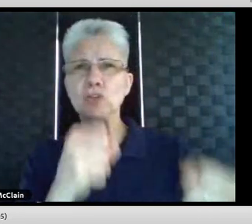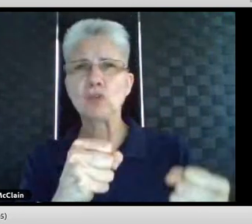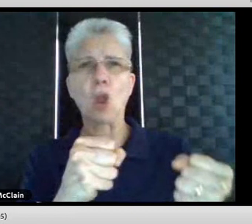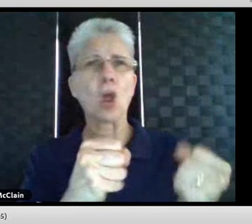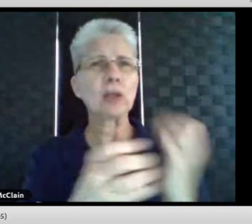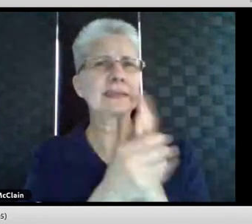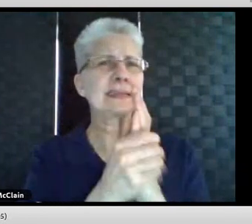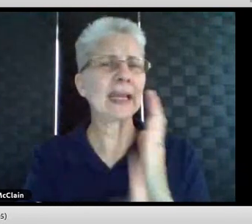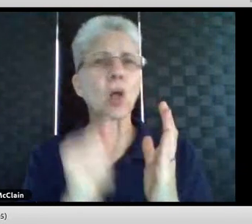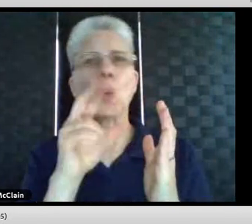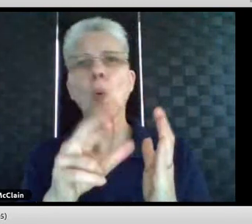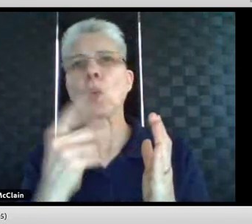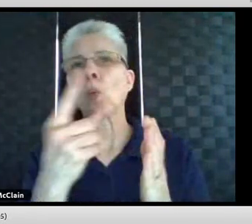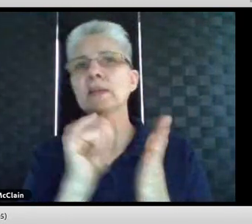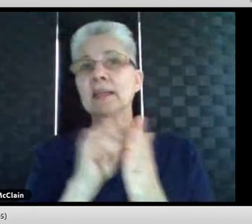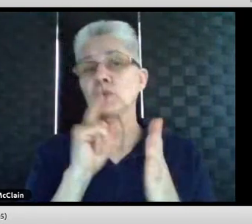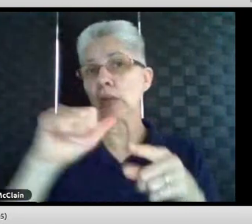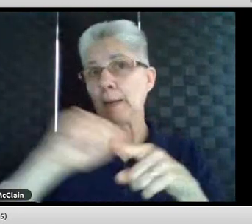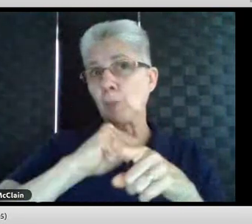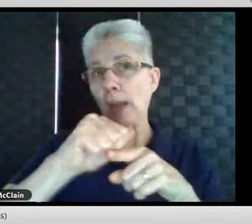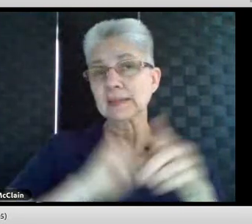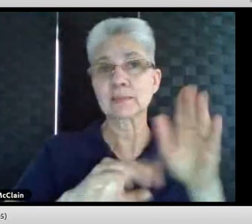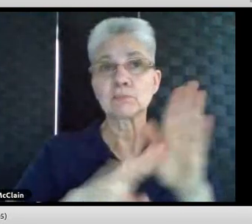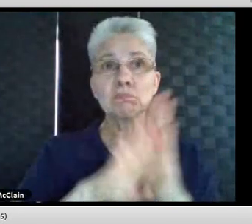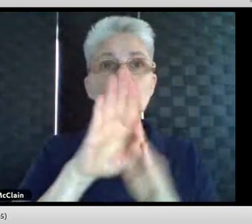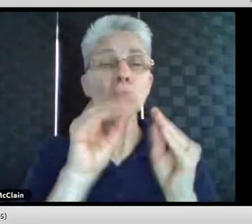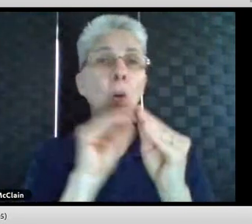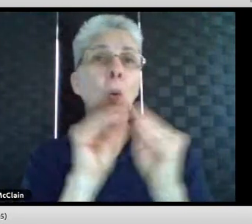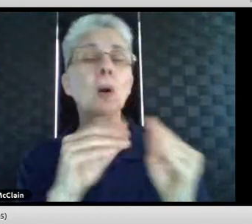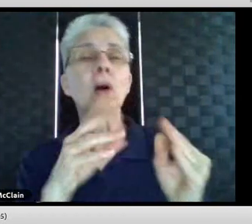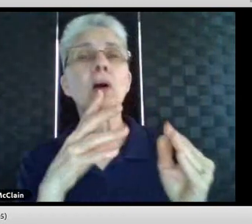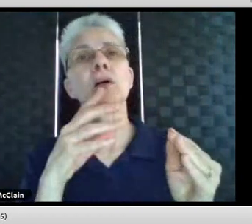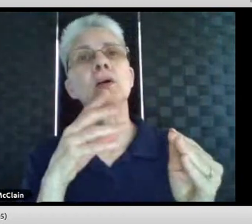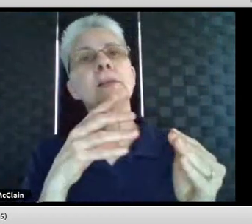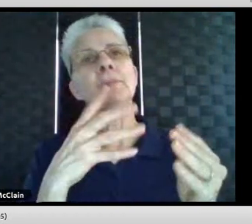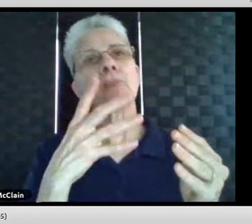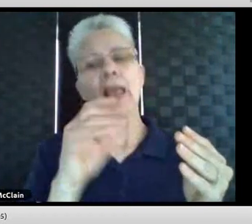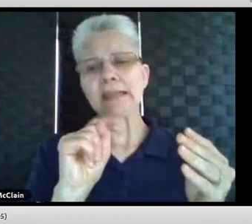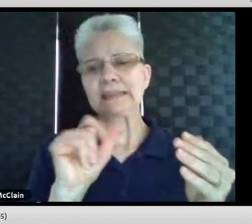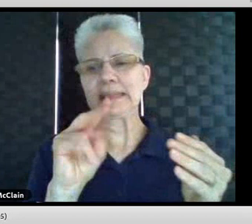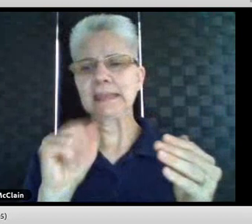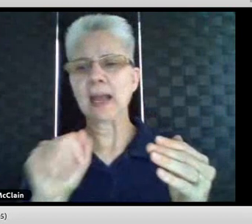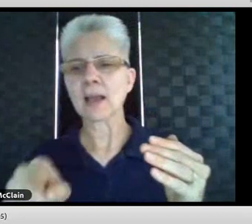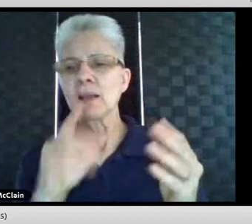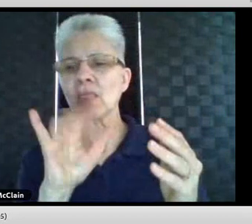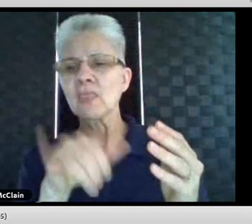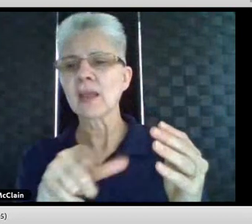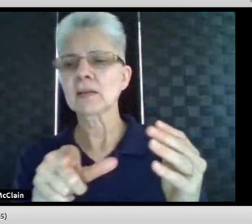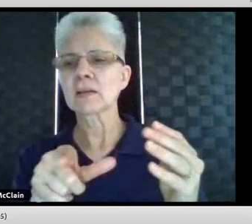or the ones where you need further development -- And, Tina, don't worry.